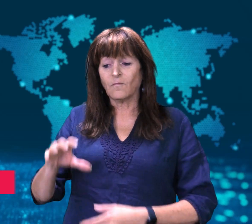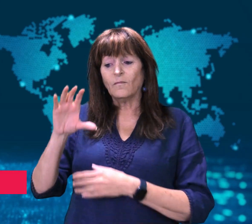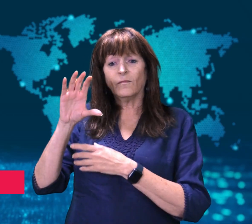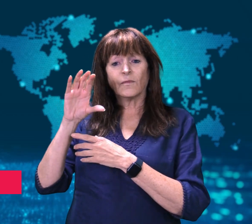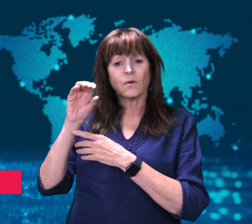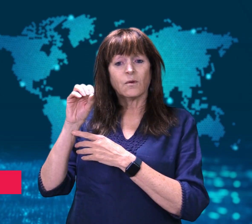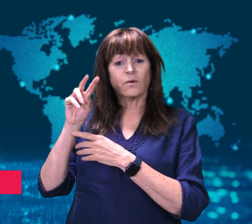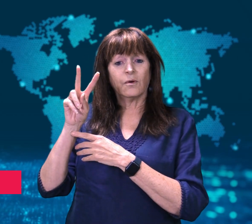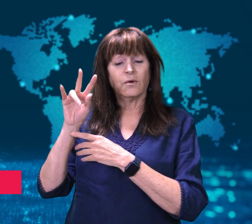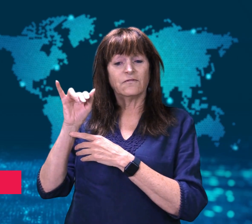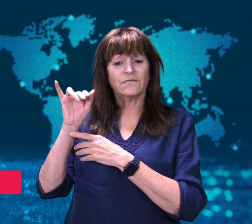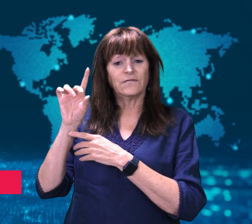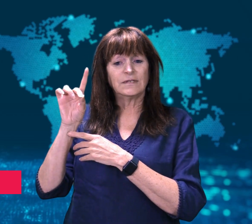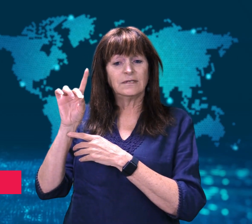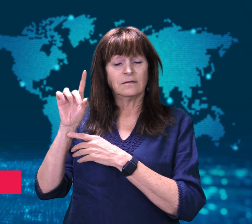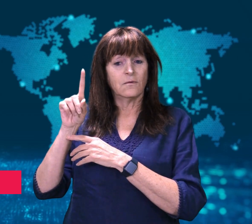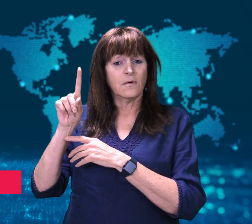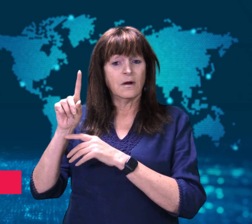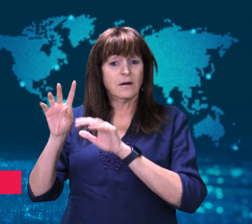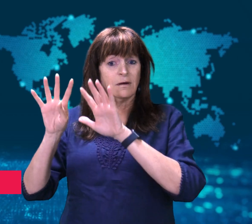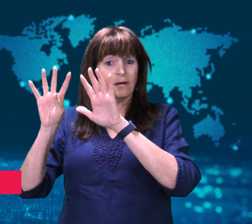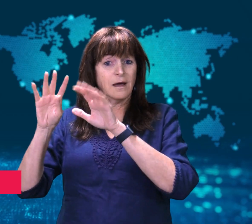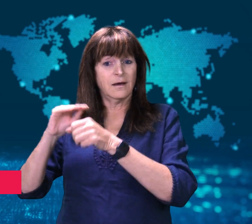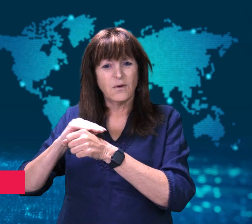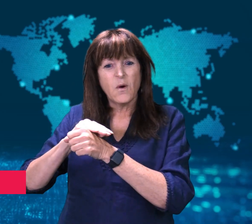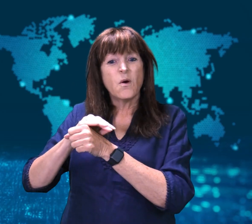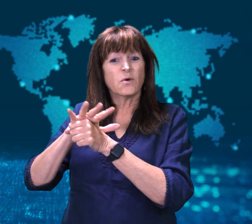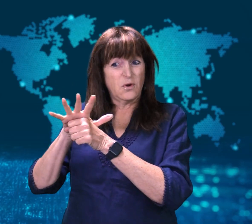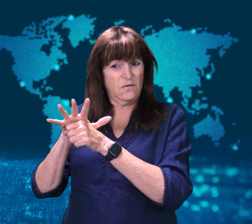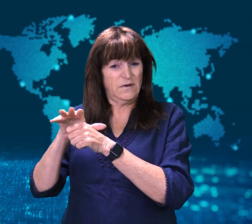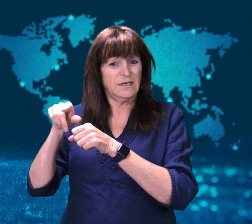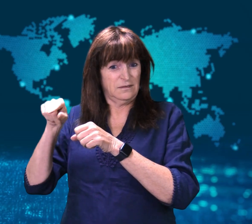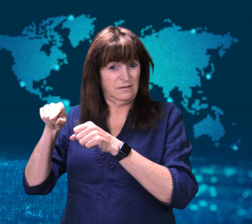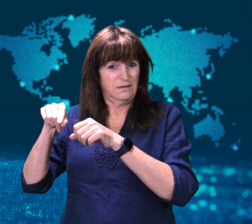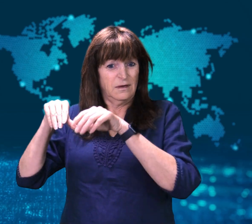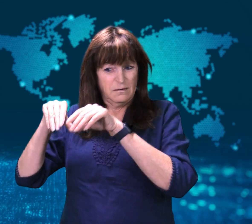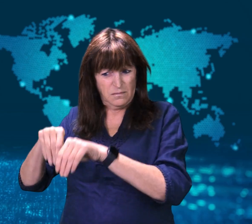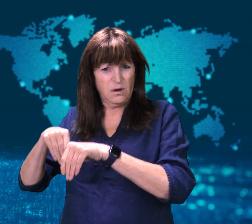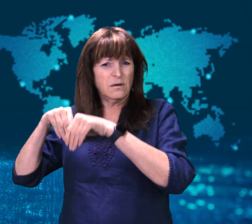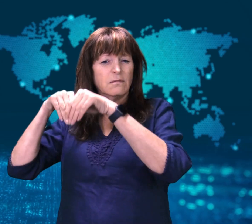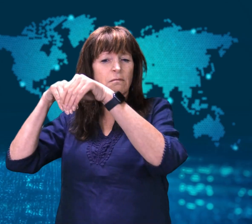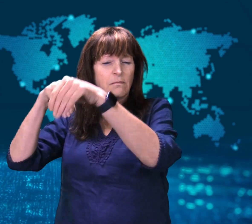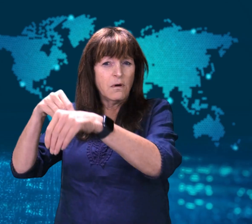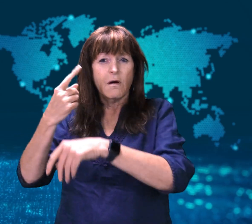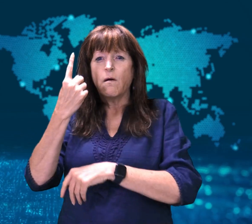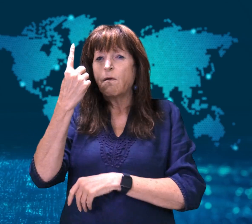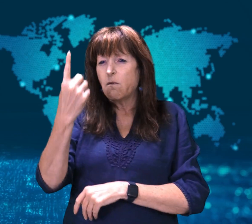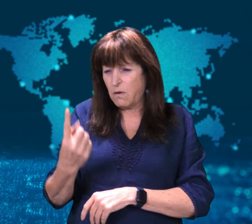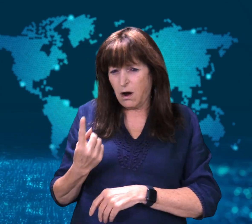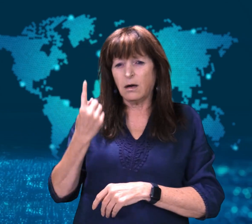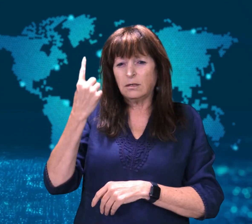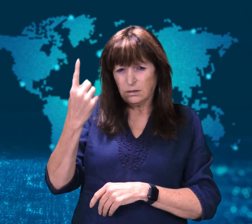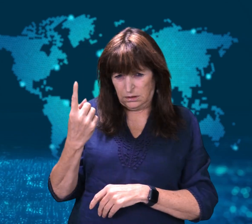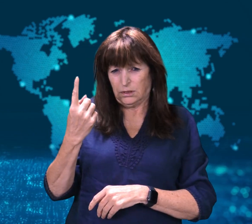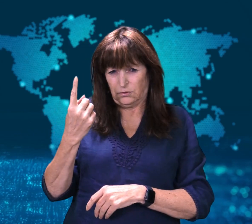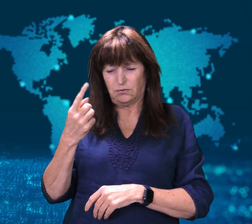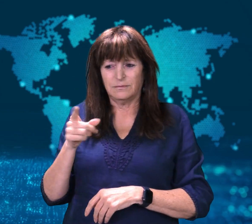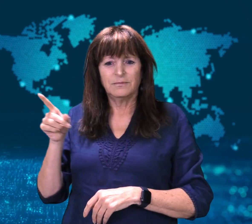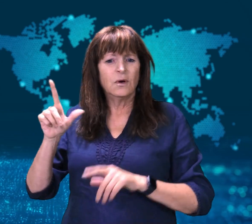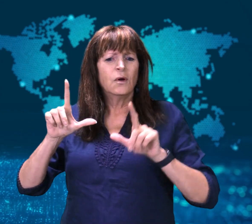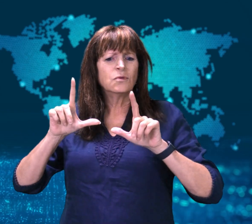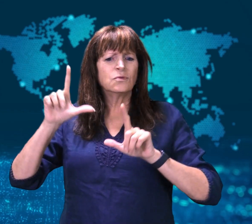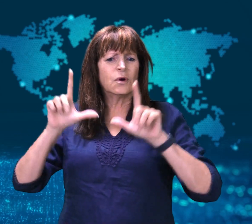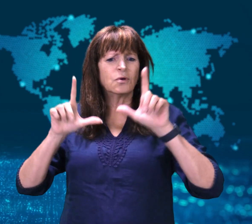[Georgia]: After being postponed one year due to COVID-19,